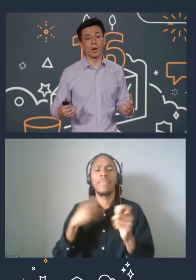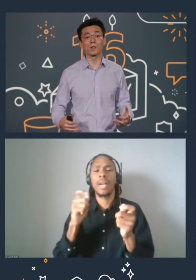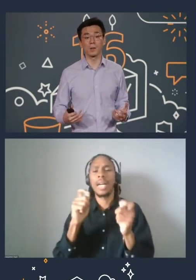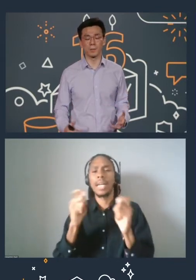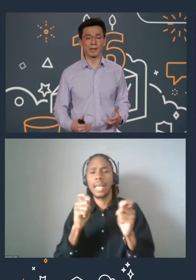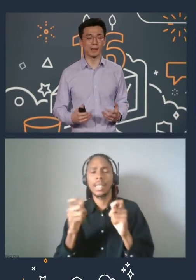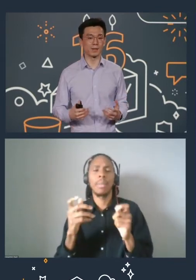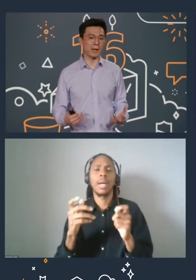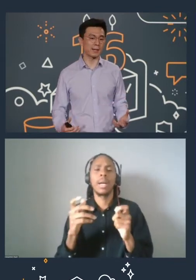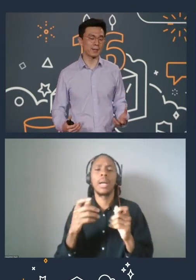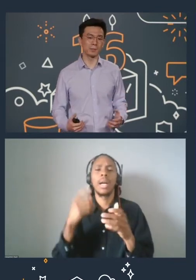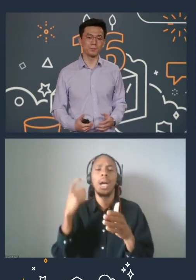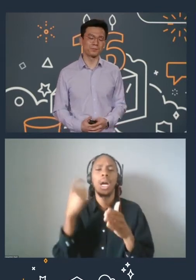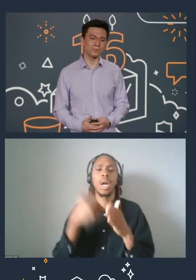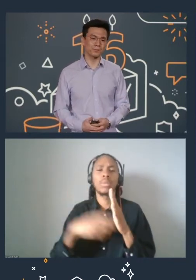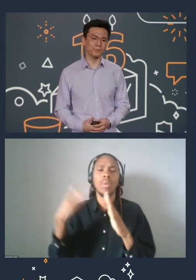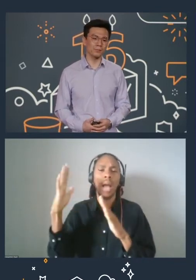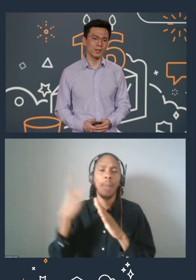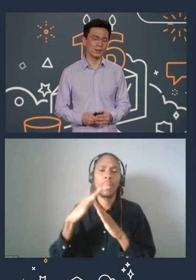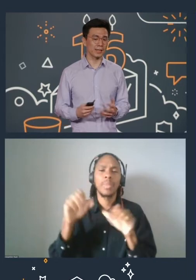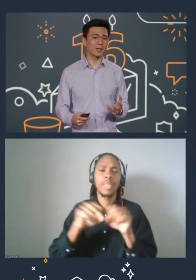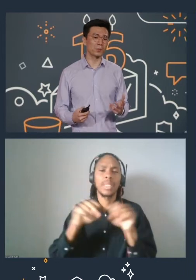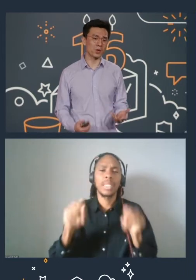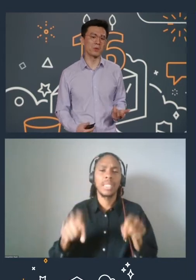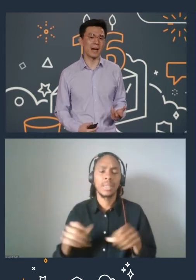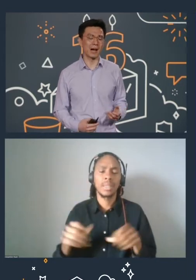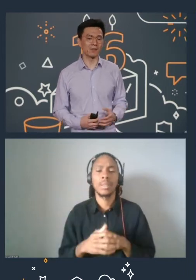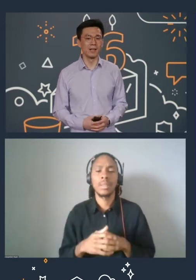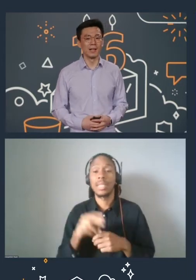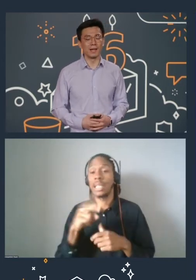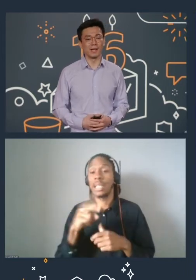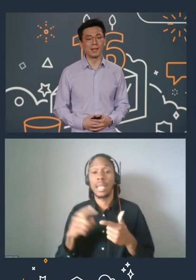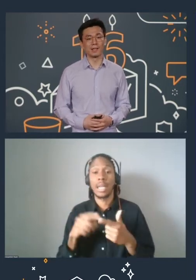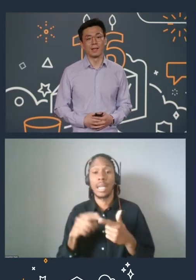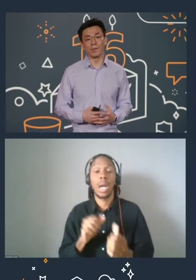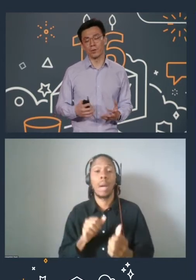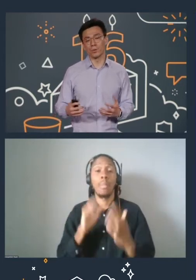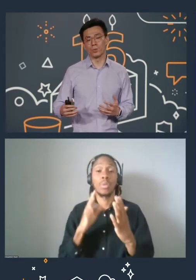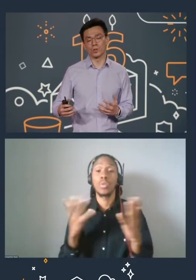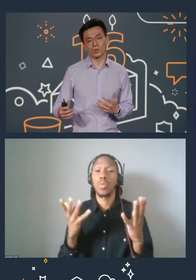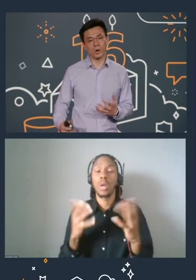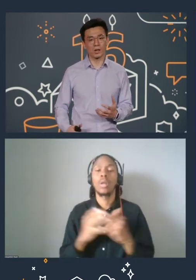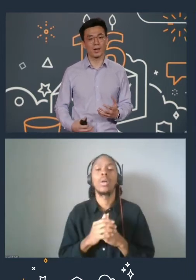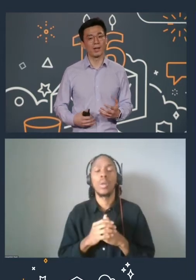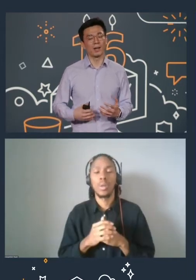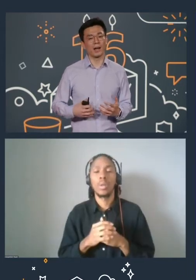cost optimization mechanism. The second approach we have is if you just wanna have